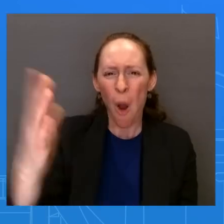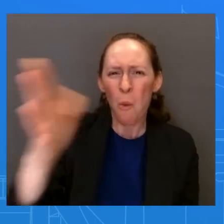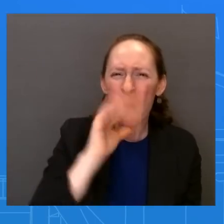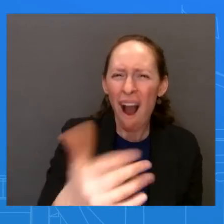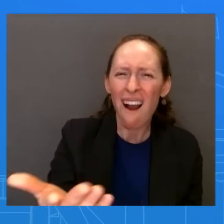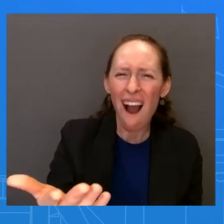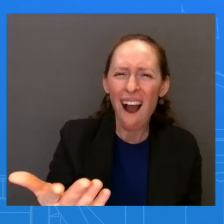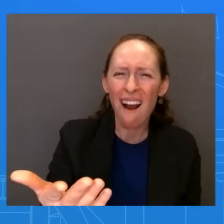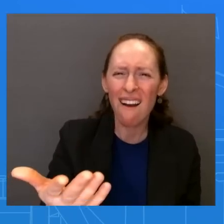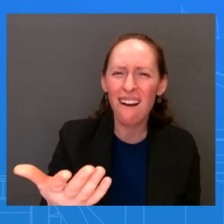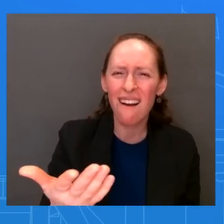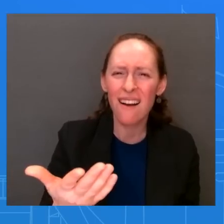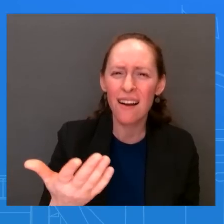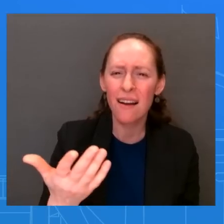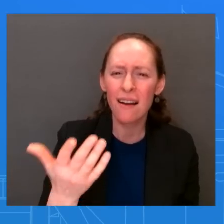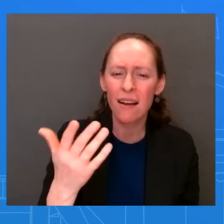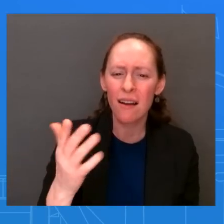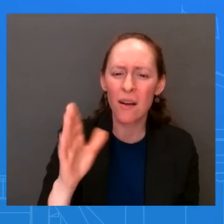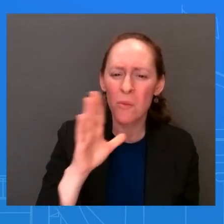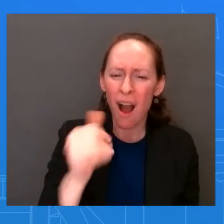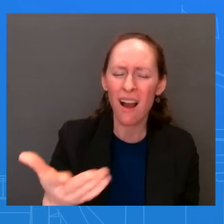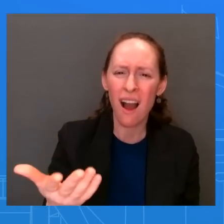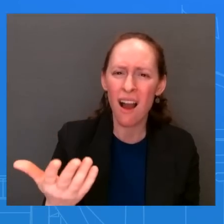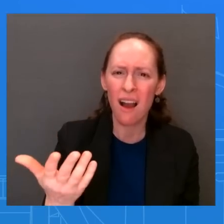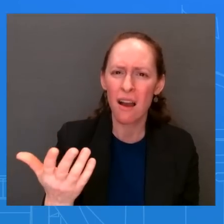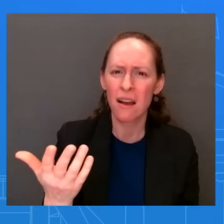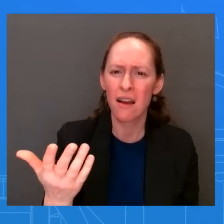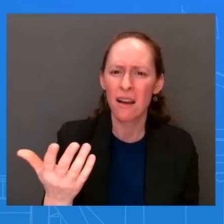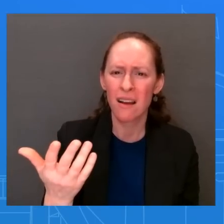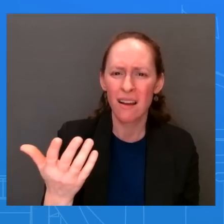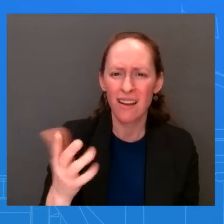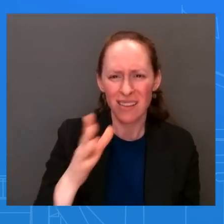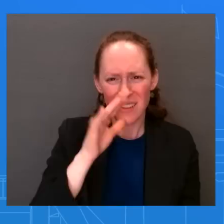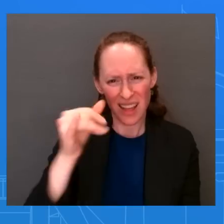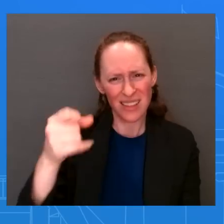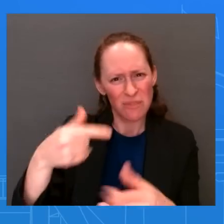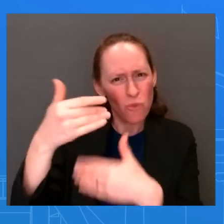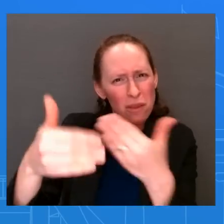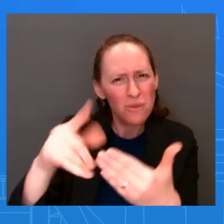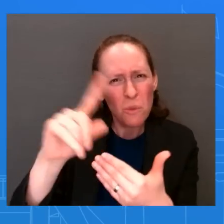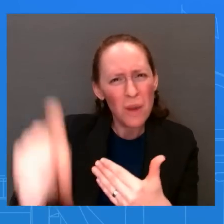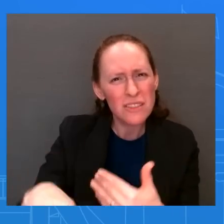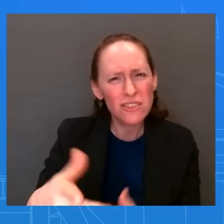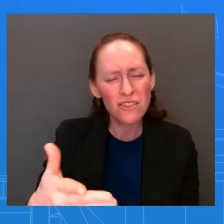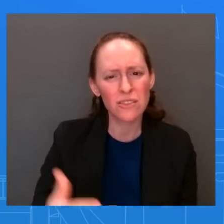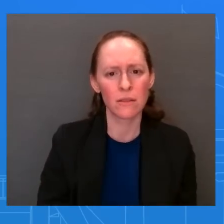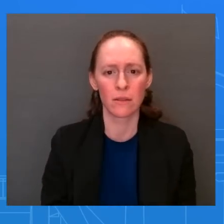The Press: -- questions about -- Ms. Jean-Pierre: Weijia -- >> The Press: procedure would impact the investigation. Ms. Jean-Pierre: And I just said -- and I just said to you: The White House Counsel's Office